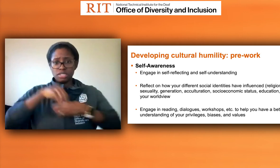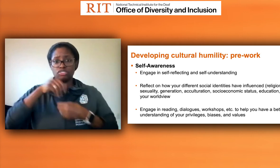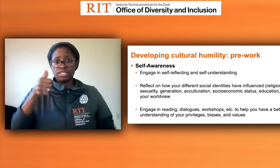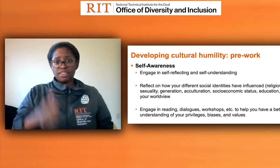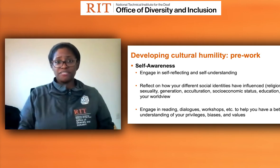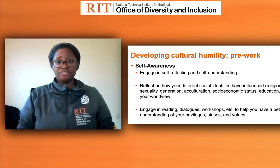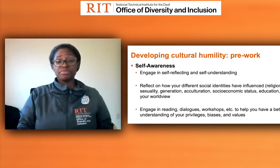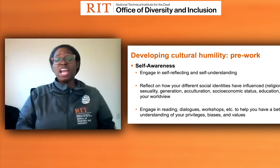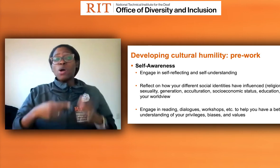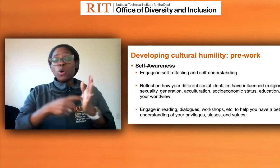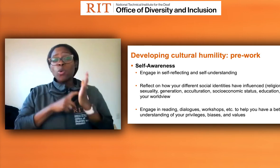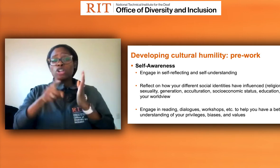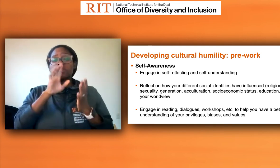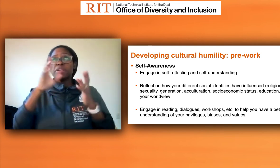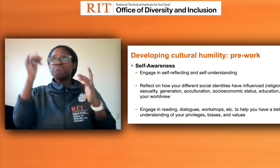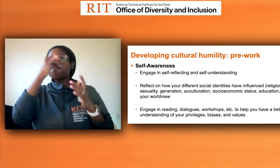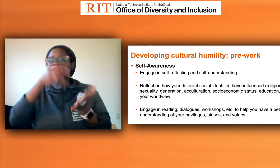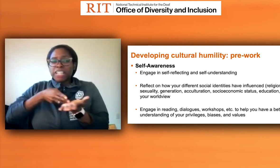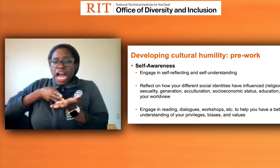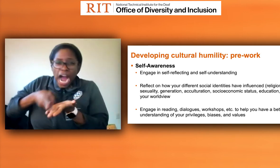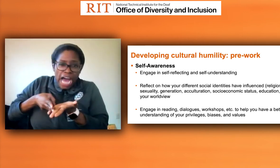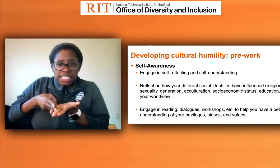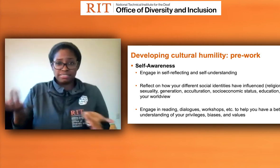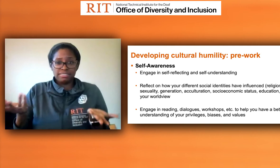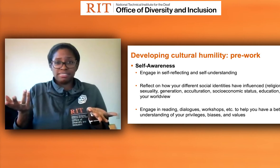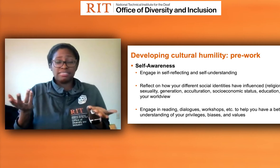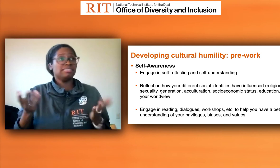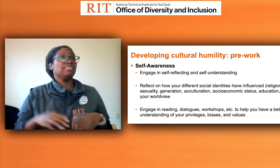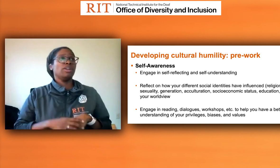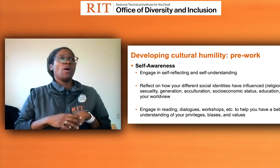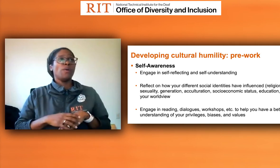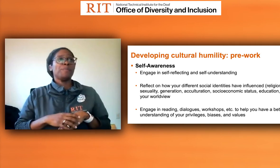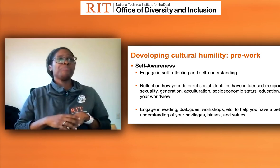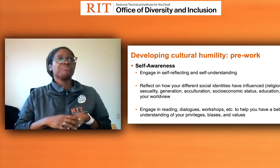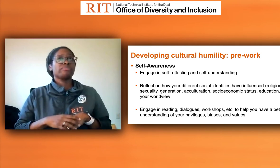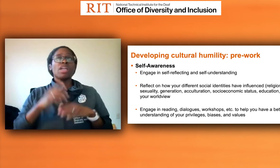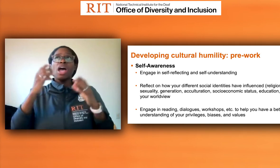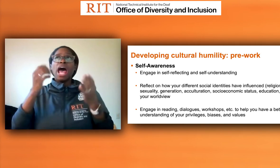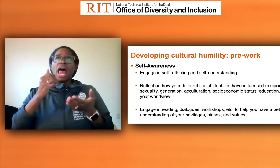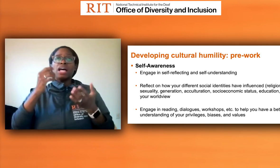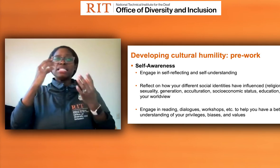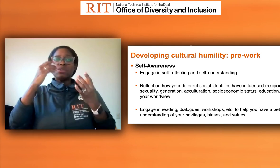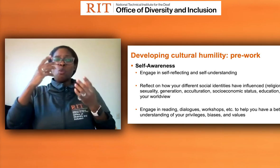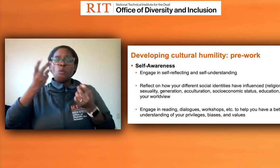First, it requires you to be really introspective and incredibly honest with yourself.